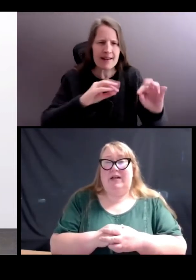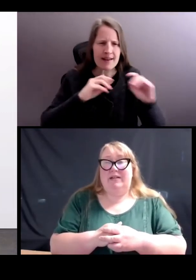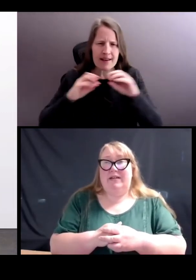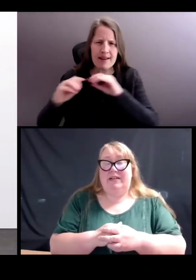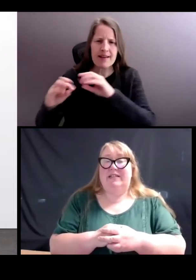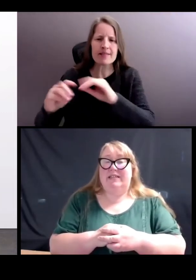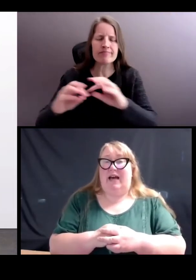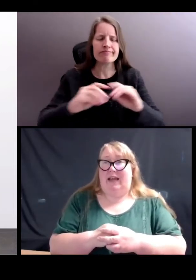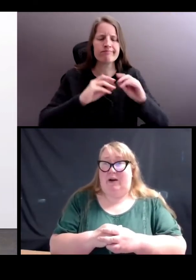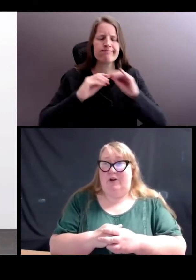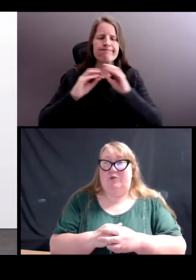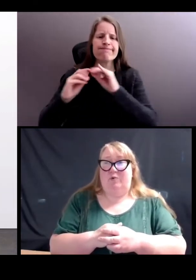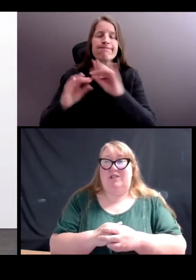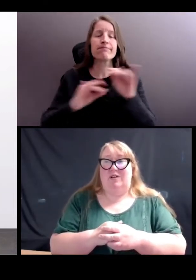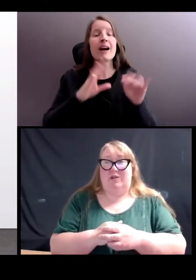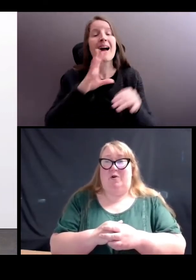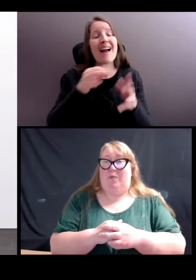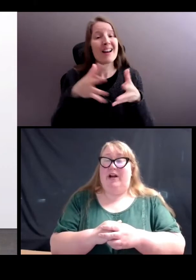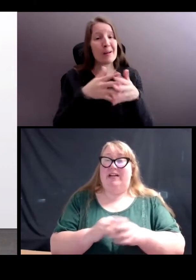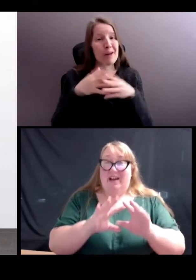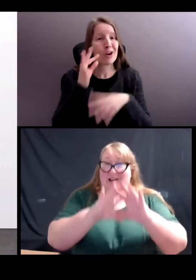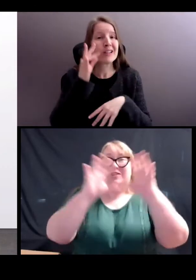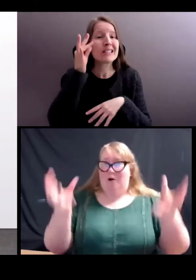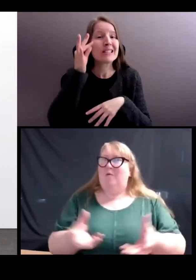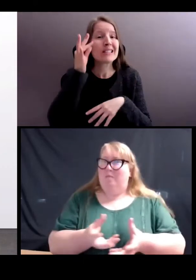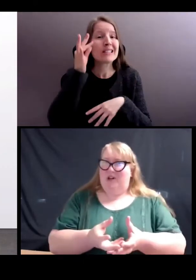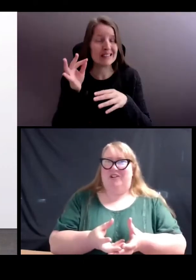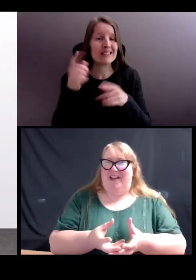American Indian sign language was also incorporated Much like